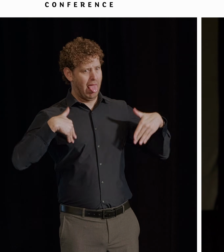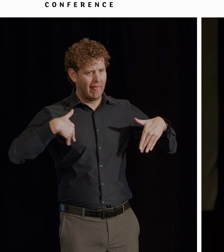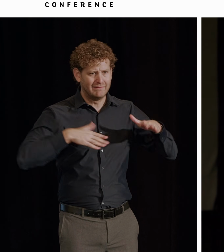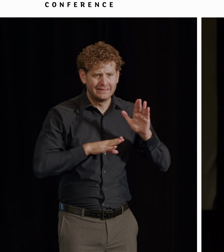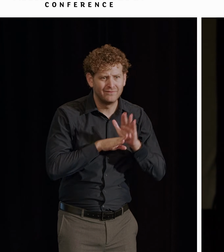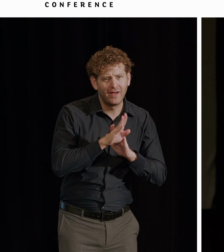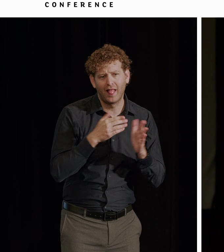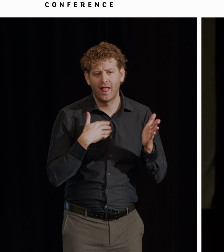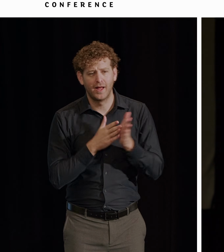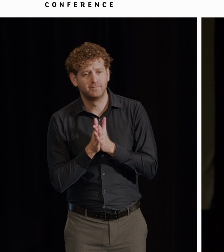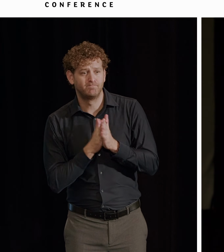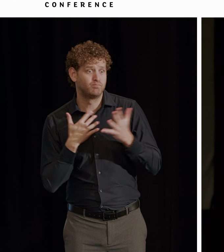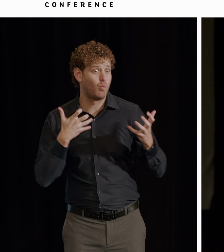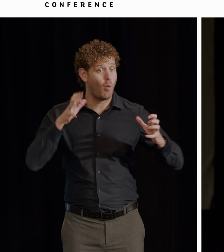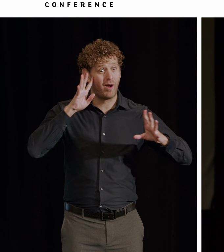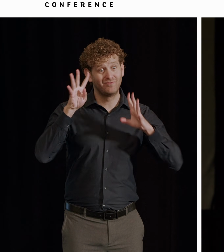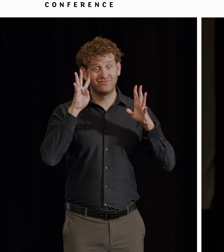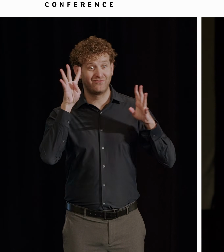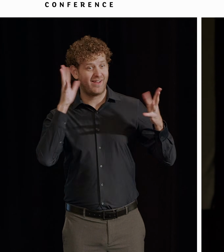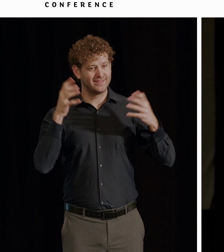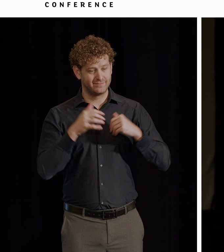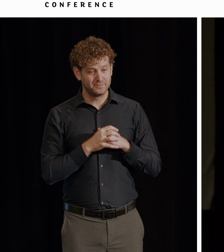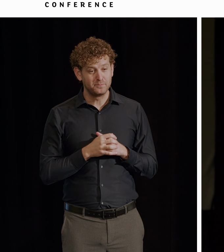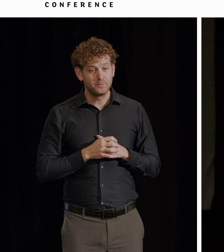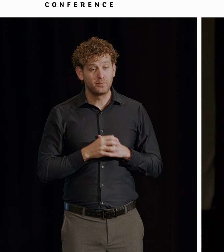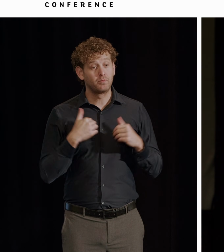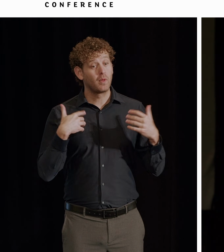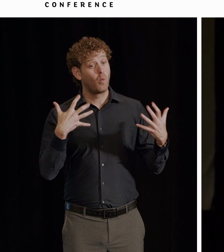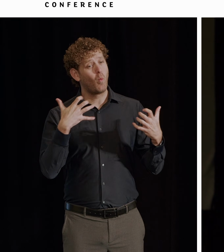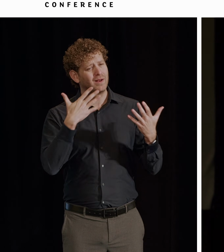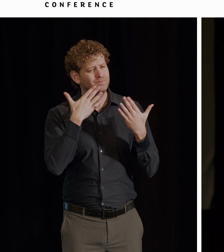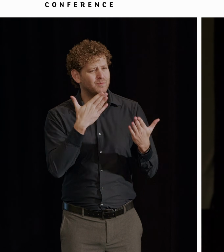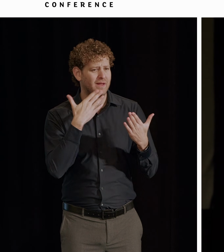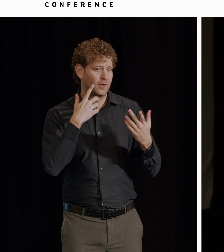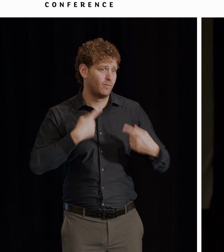I also wanna thank y'all for coming this morning because this was an early talk,